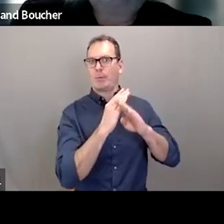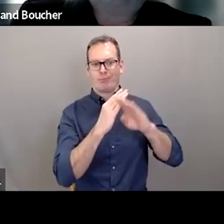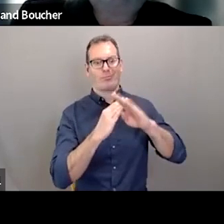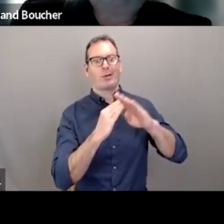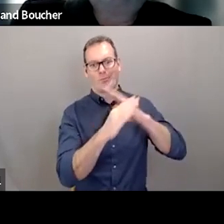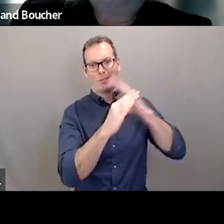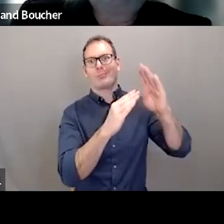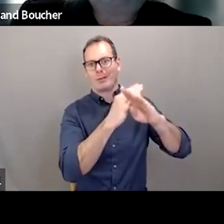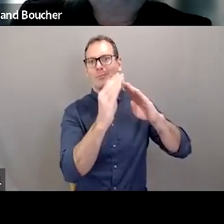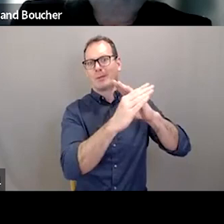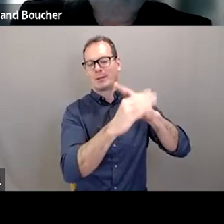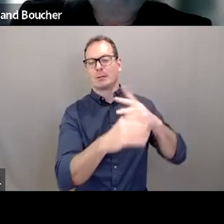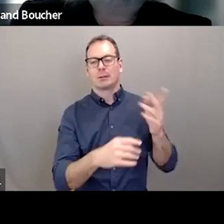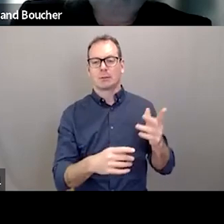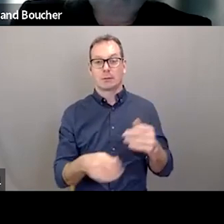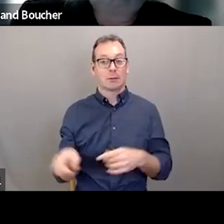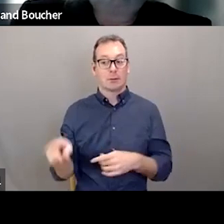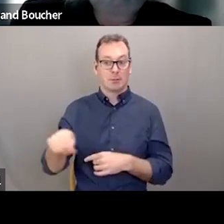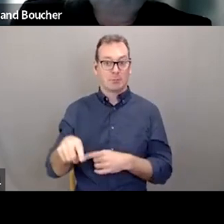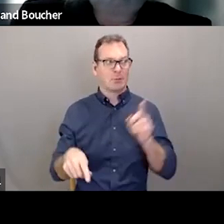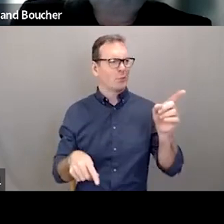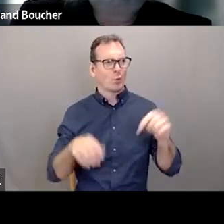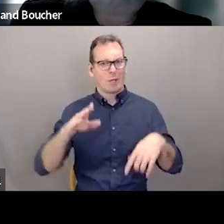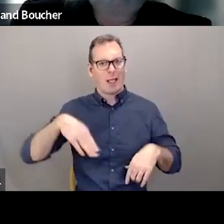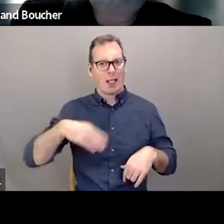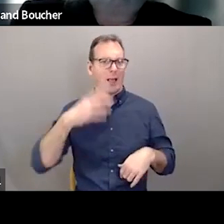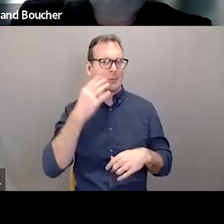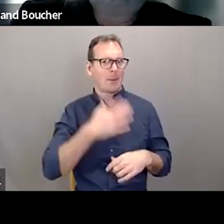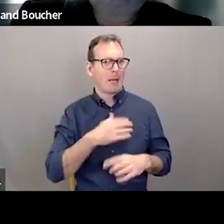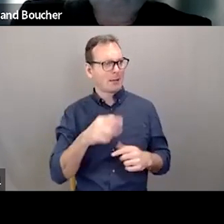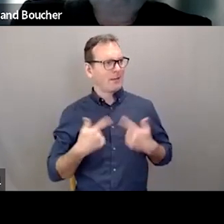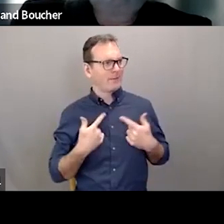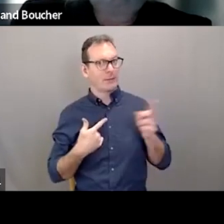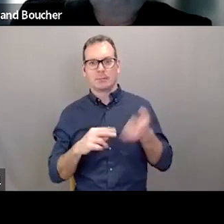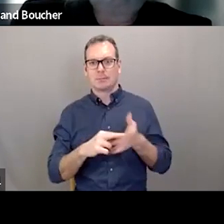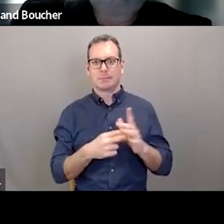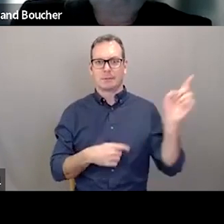when people do not have lived experience just can understand and those biased views are applied